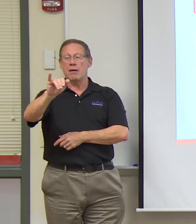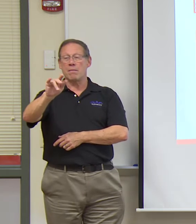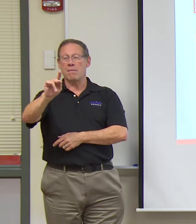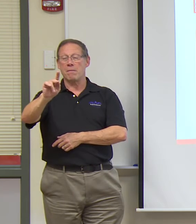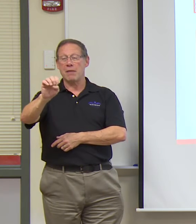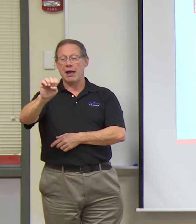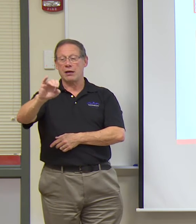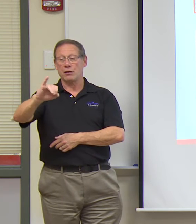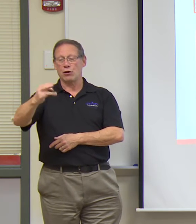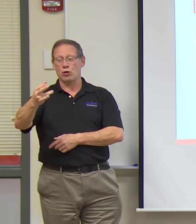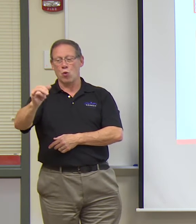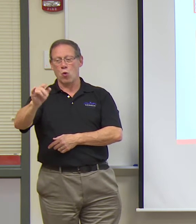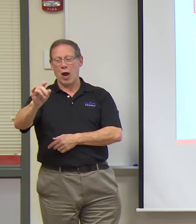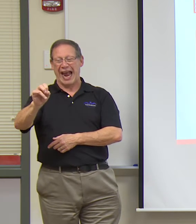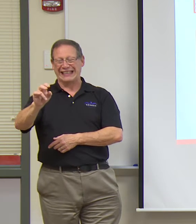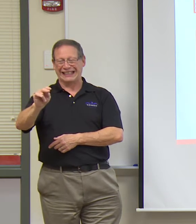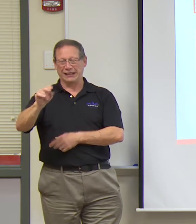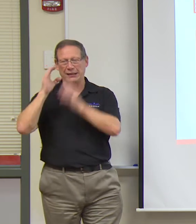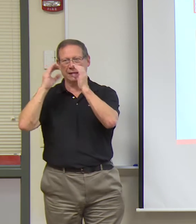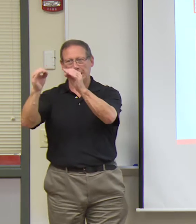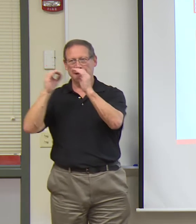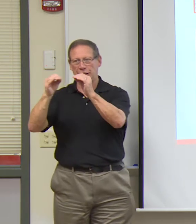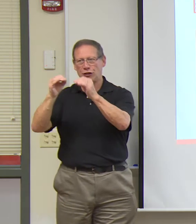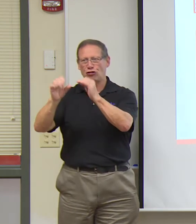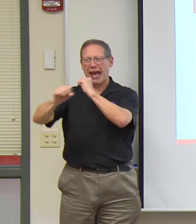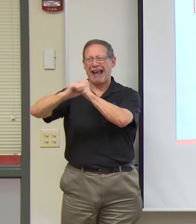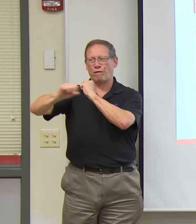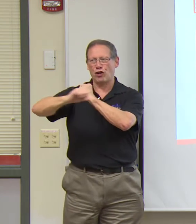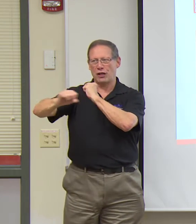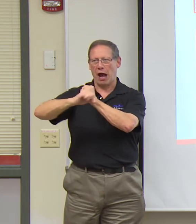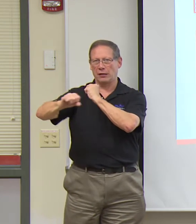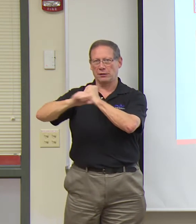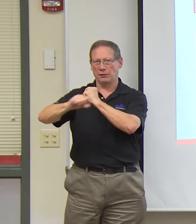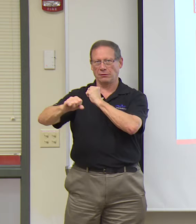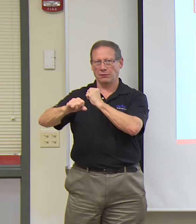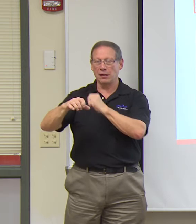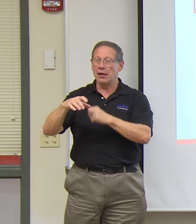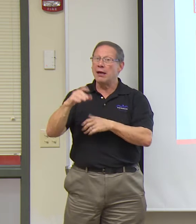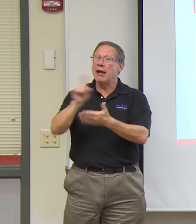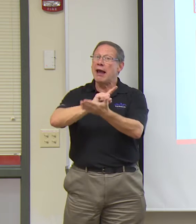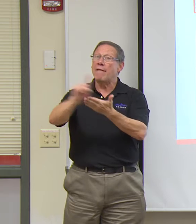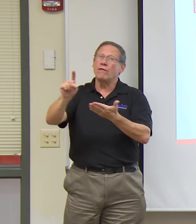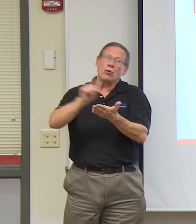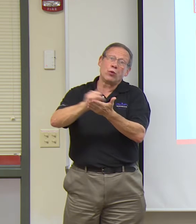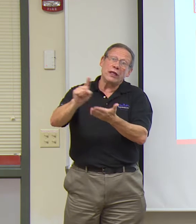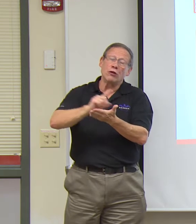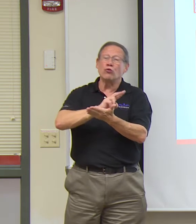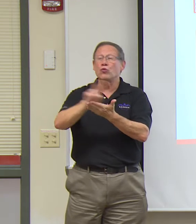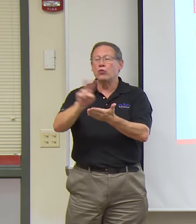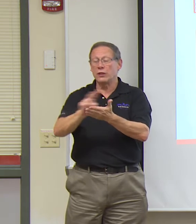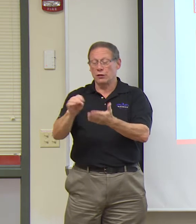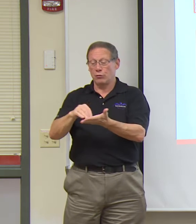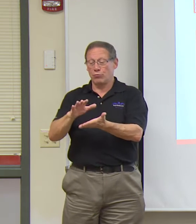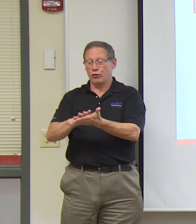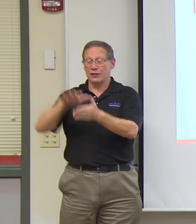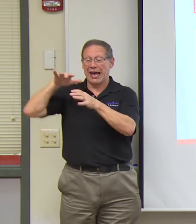where every week or two, he puts an ungraded activity called "Just for fun."